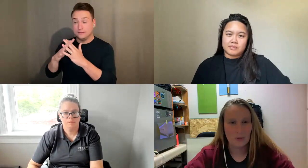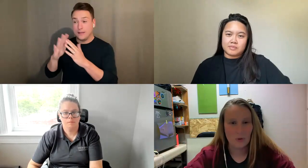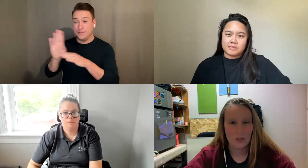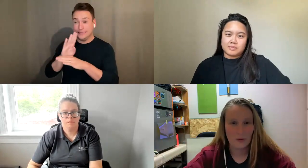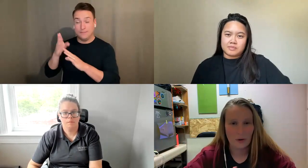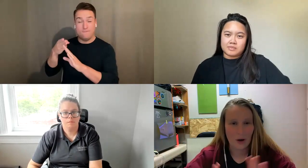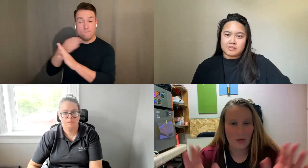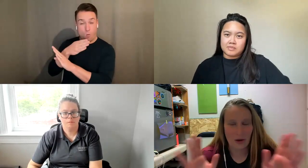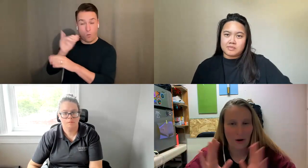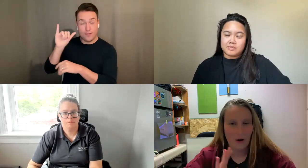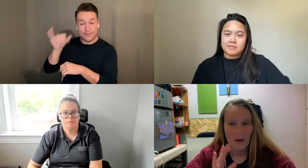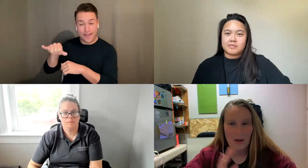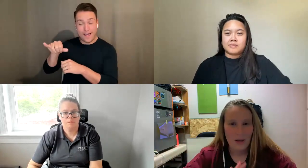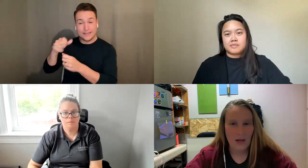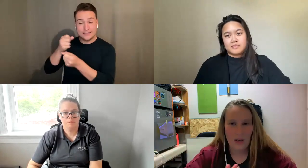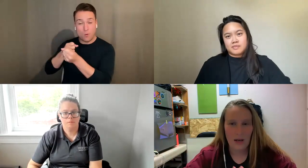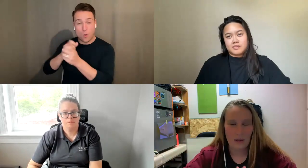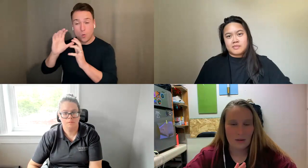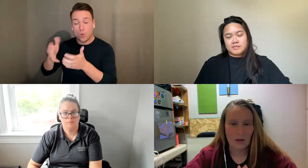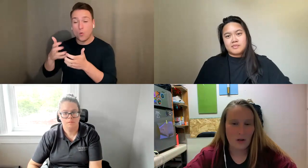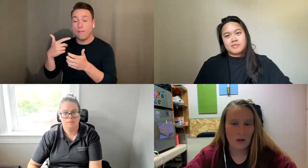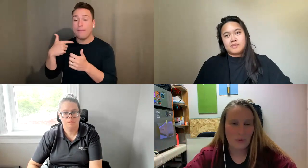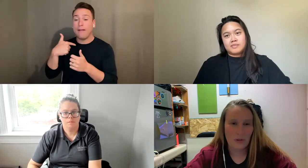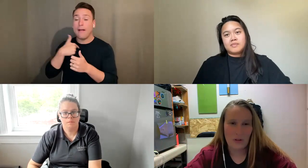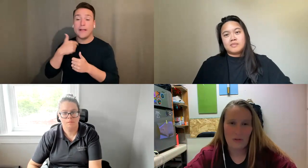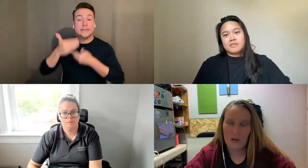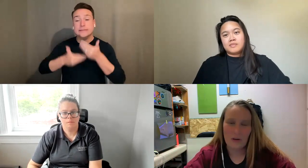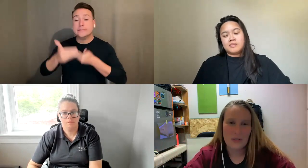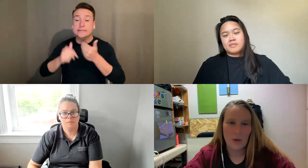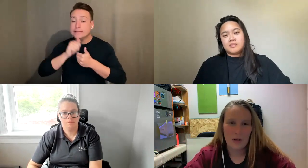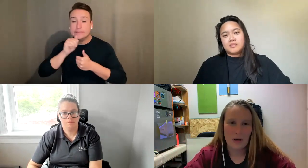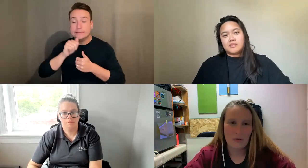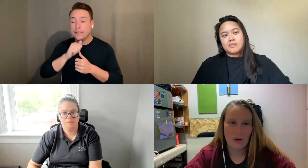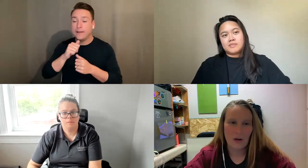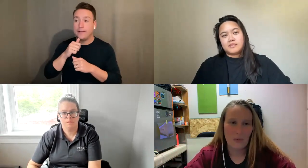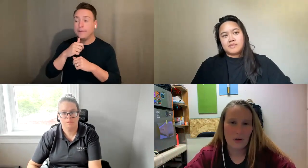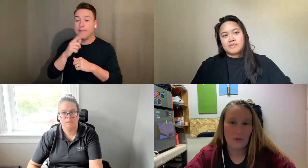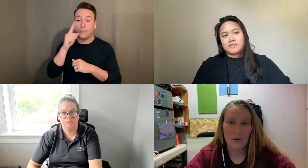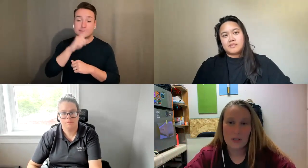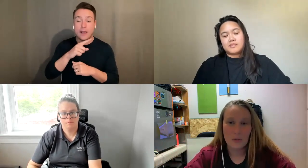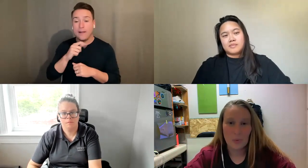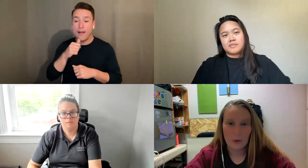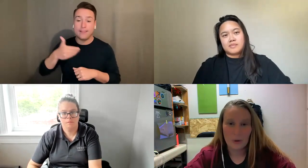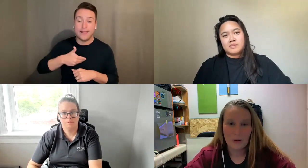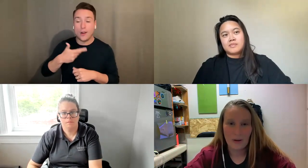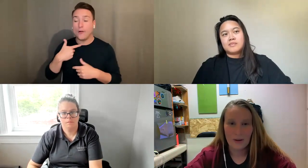and pretend they're not there, and along with everything else in my life it would have crashed and burned.